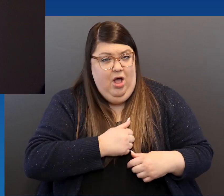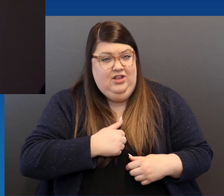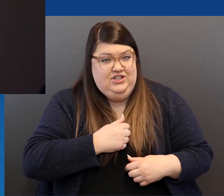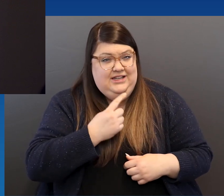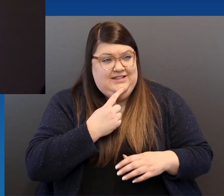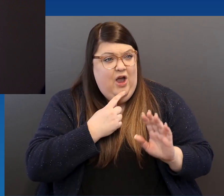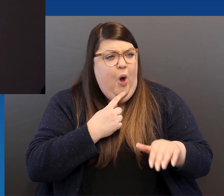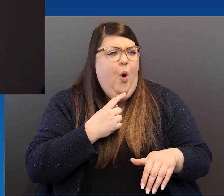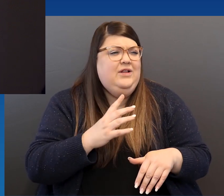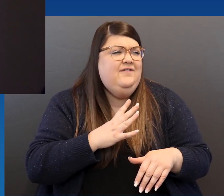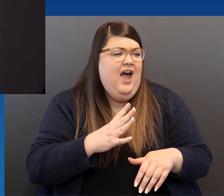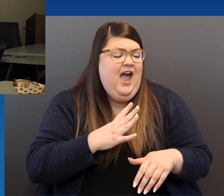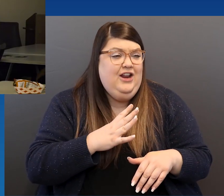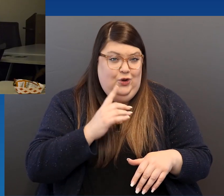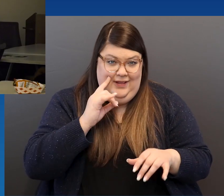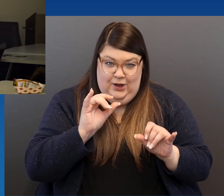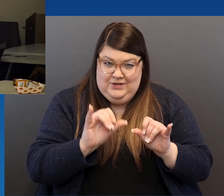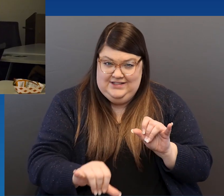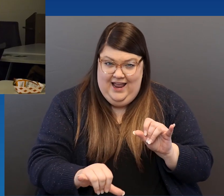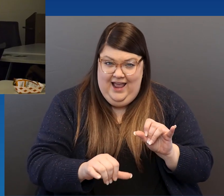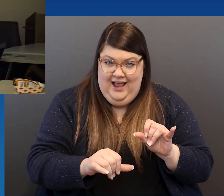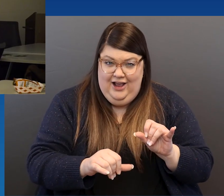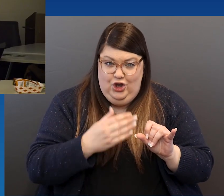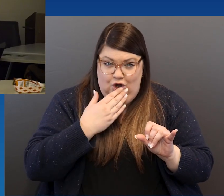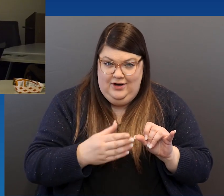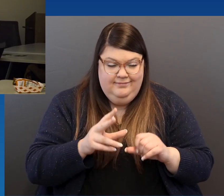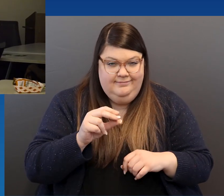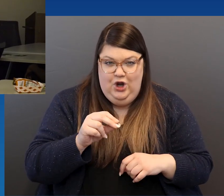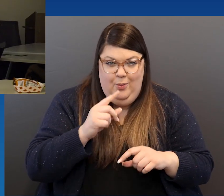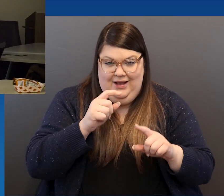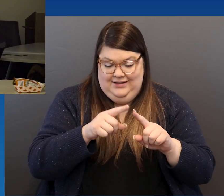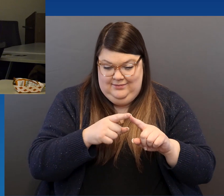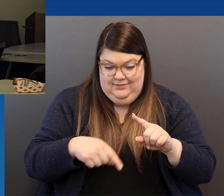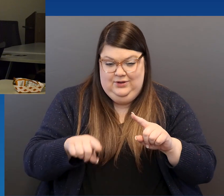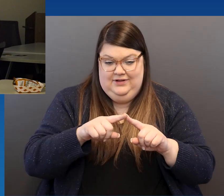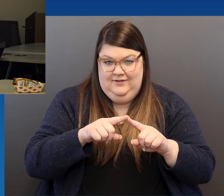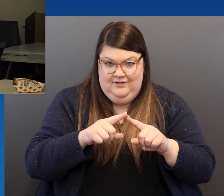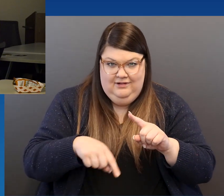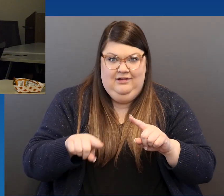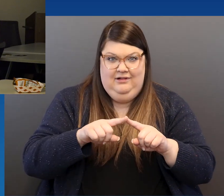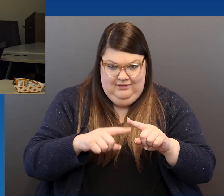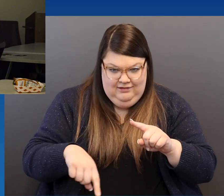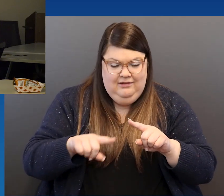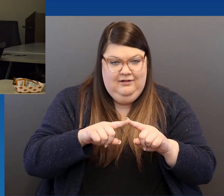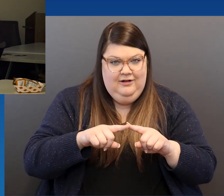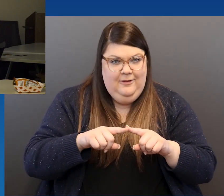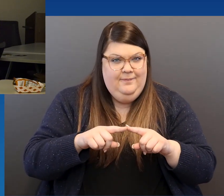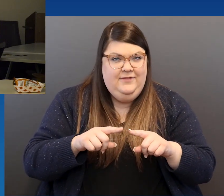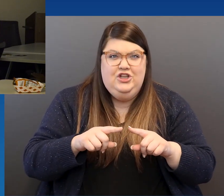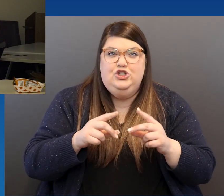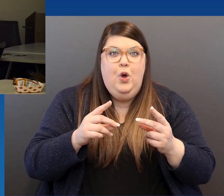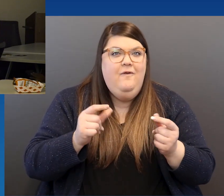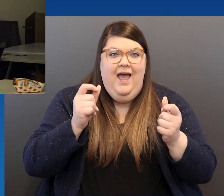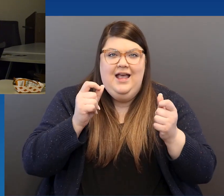No. 'Cause in an abusive relationship, this cycle spins around, spins around, gets to going so fast,